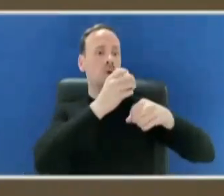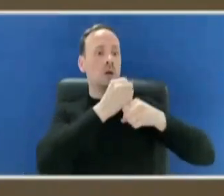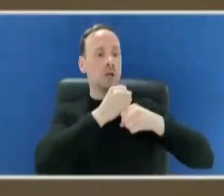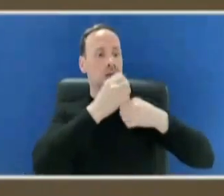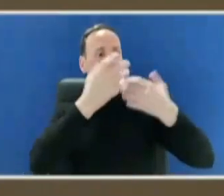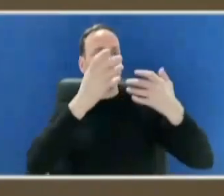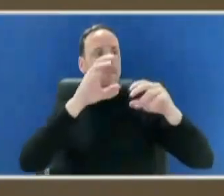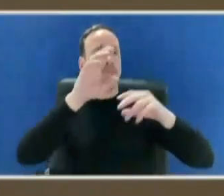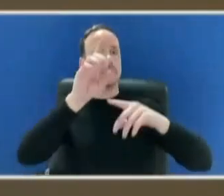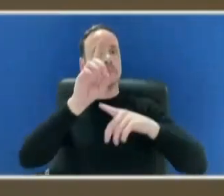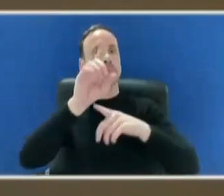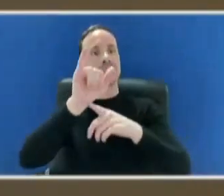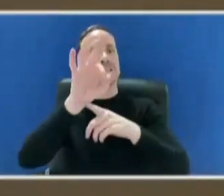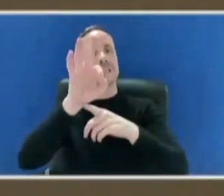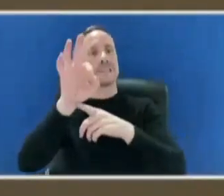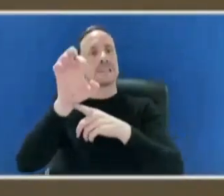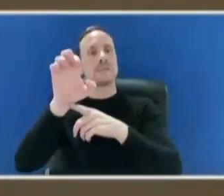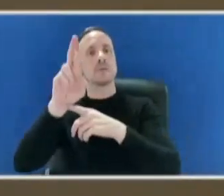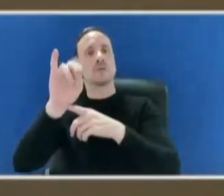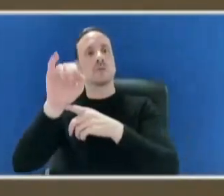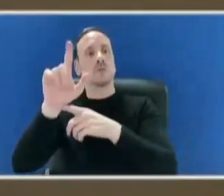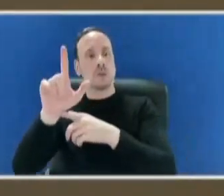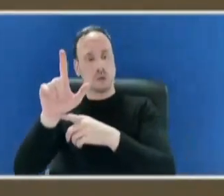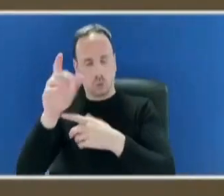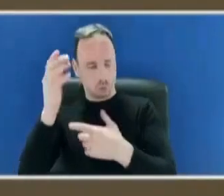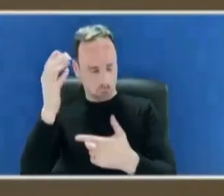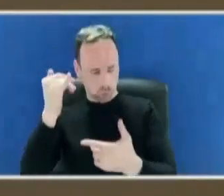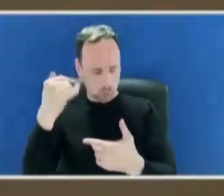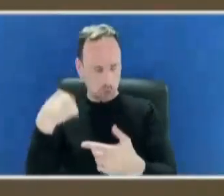from the very beginning in report after report after report standing